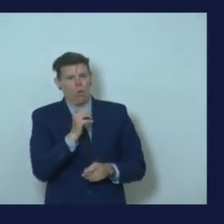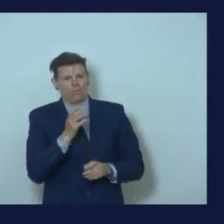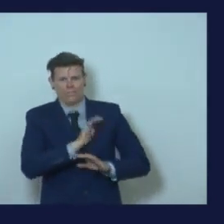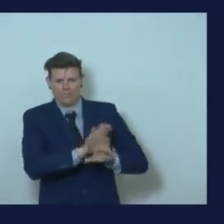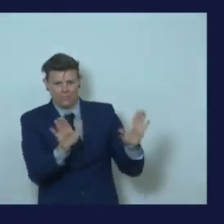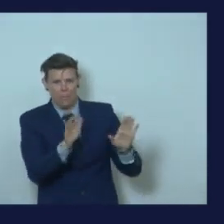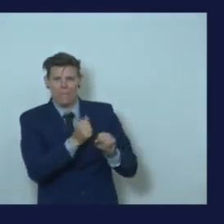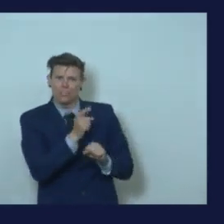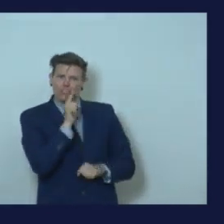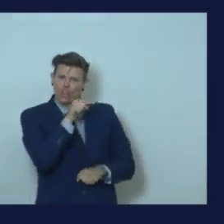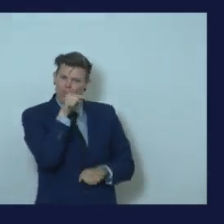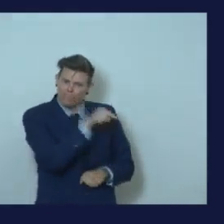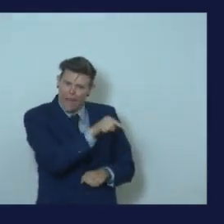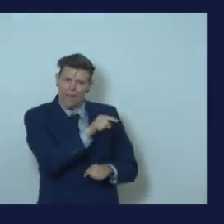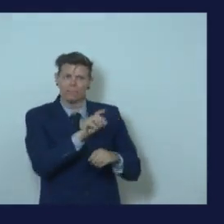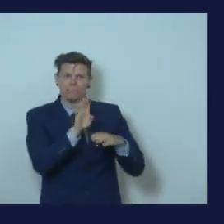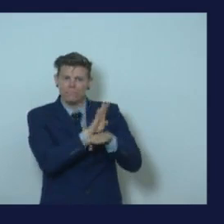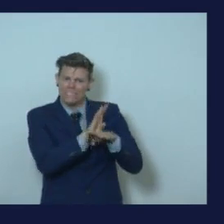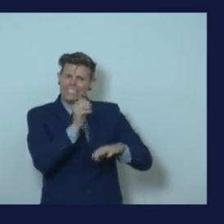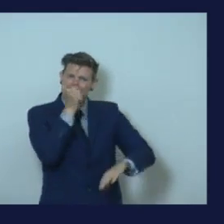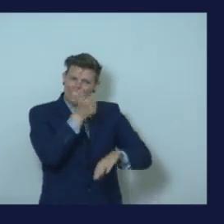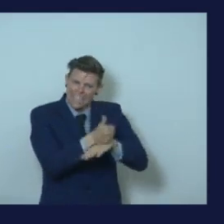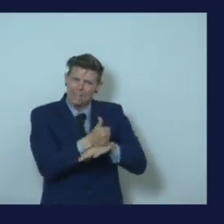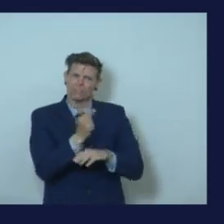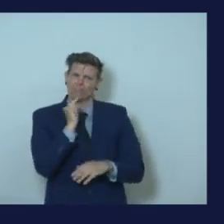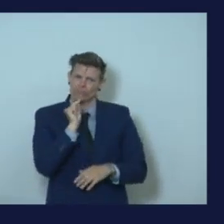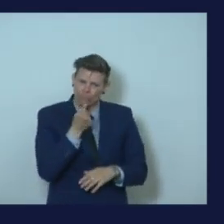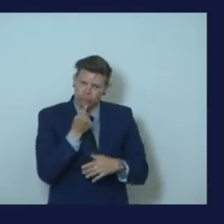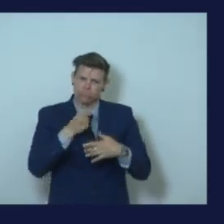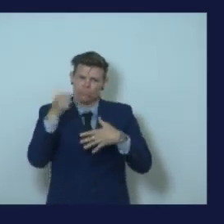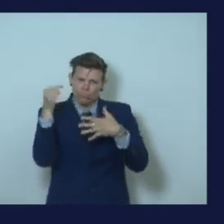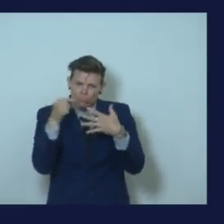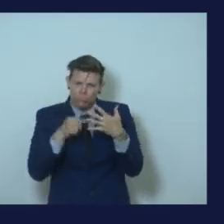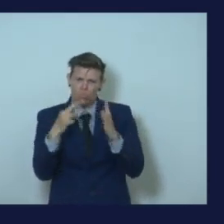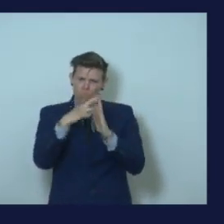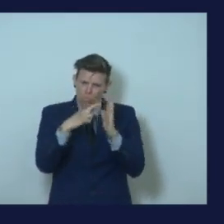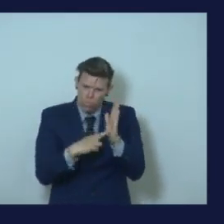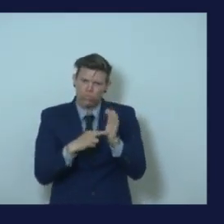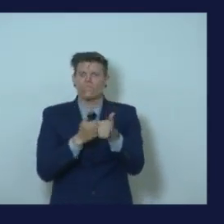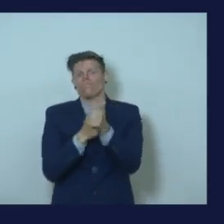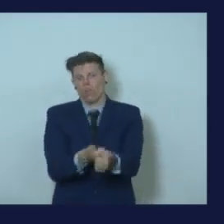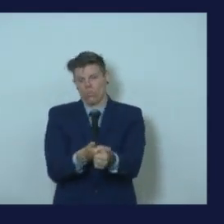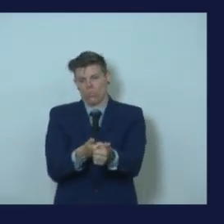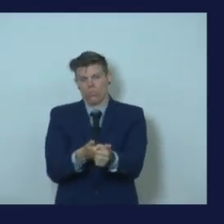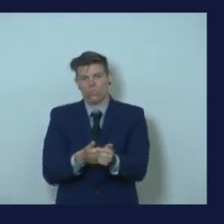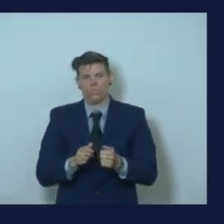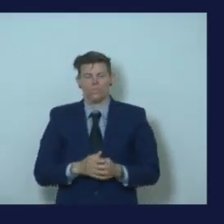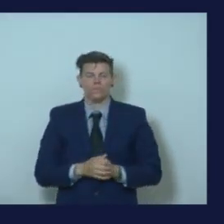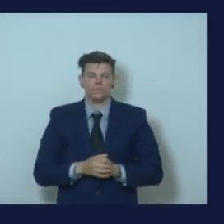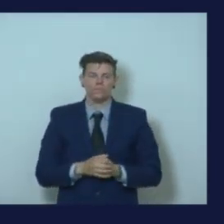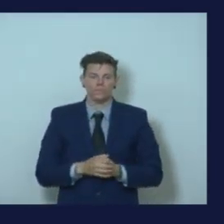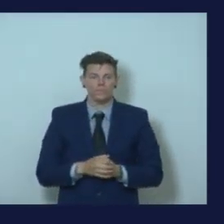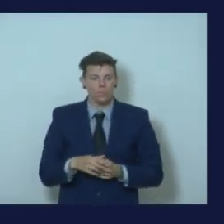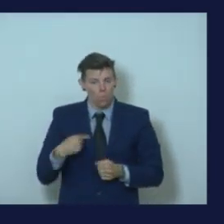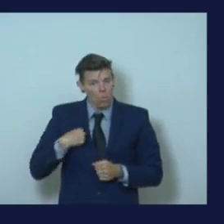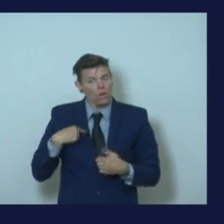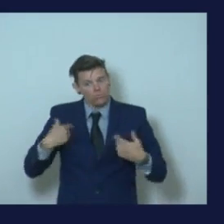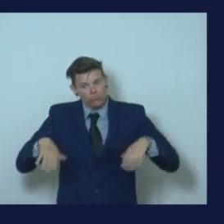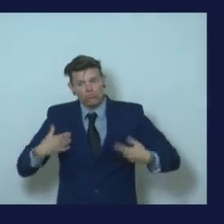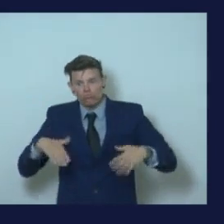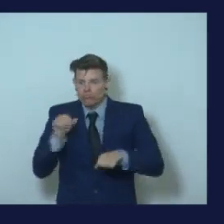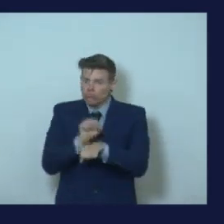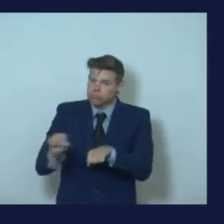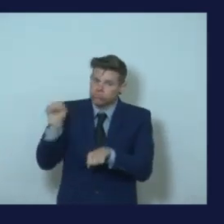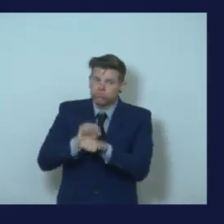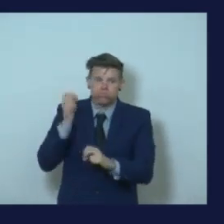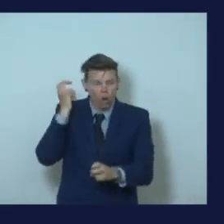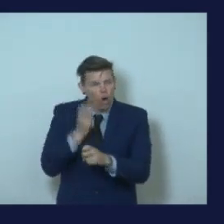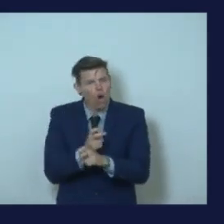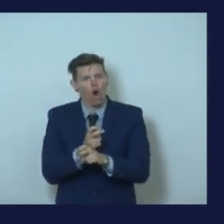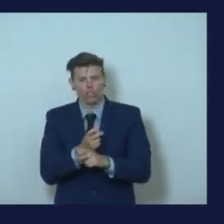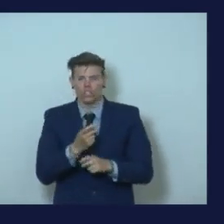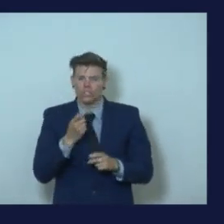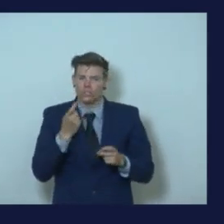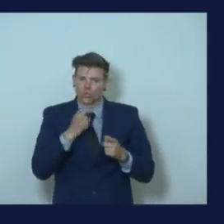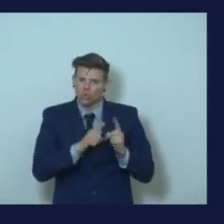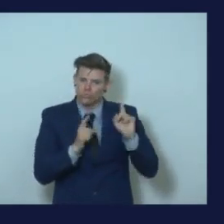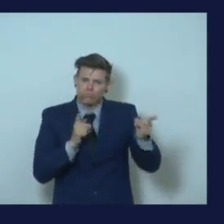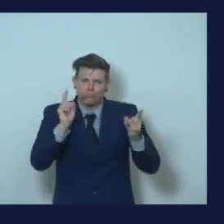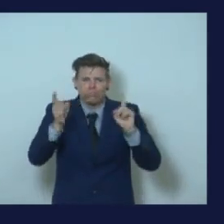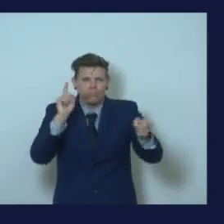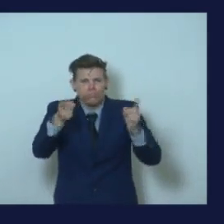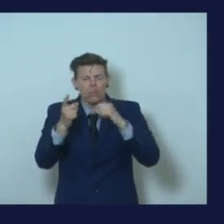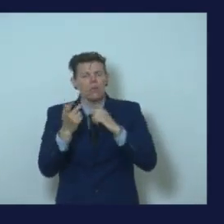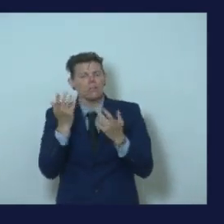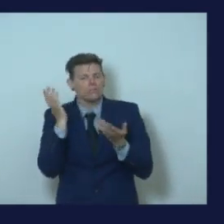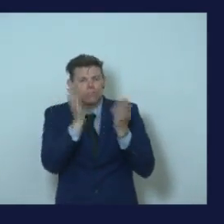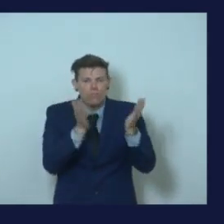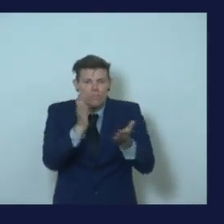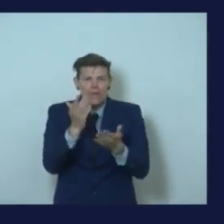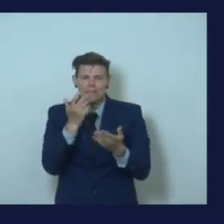UNSAFE SITUATION AND LET US KNOW AND WE WILL WORK TO MAKE SURE THAT THAT BUSINESS IN SHORT ORDER IS UTILIZING COVID SAFE PRACTICES AND TO THE DEGREE WHERE WORKING HARD, YOU KNOW NOT